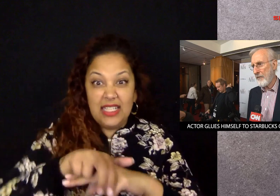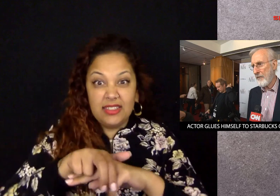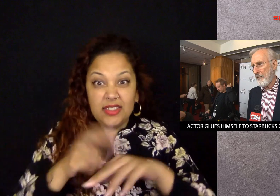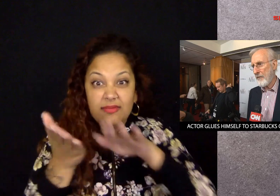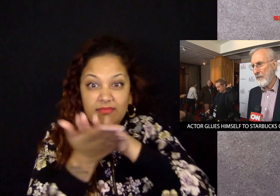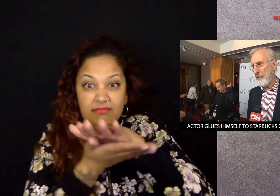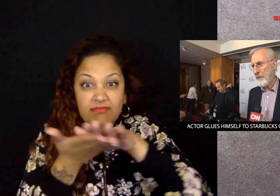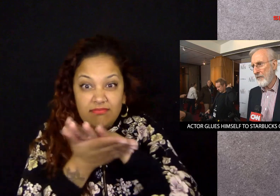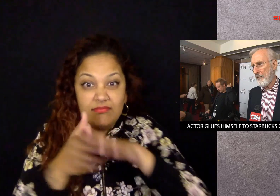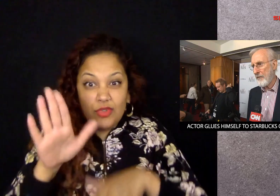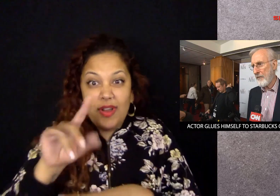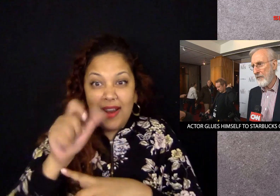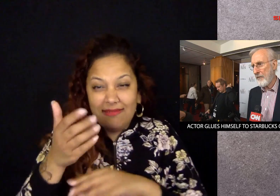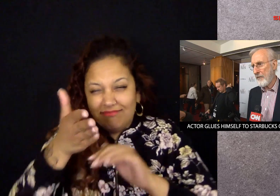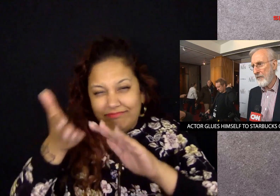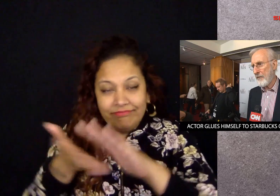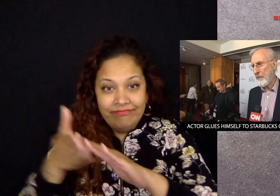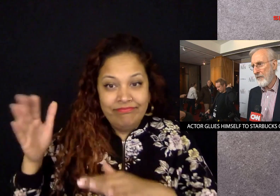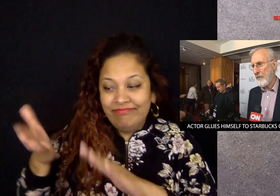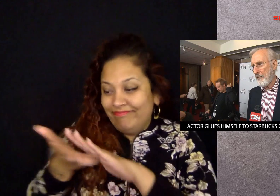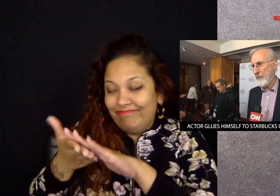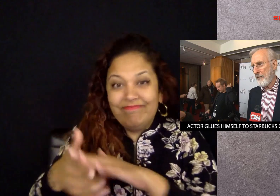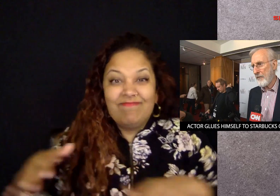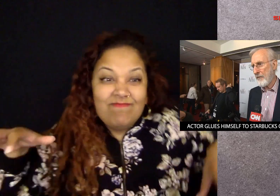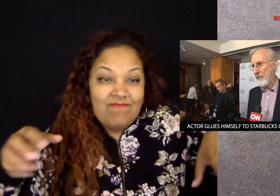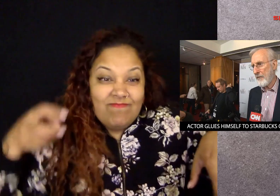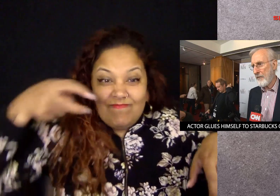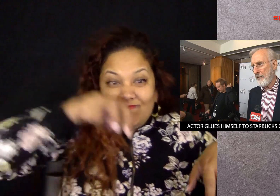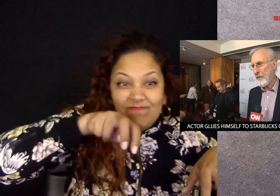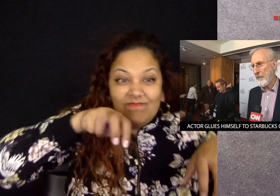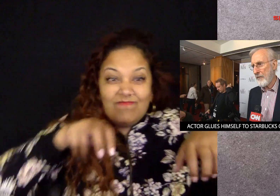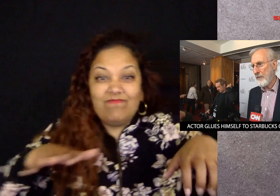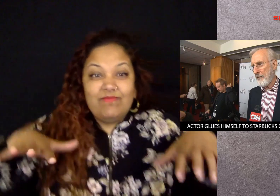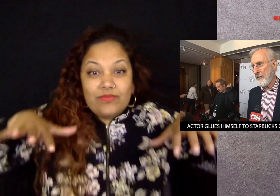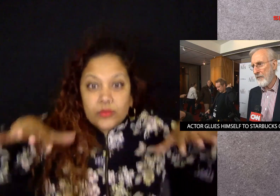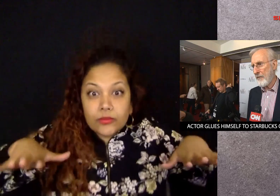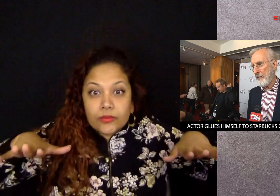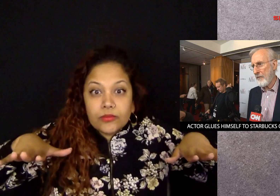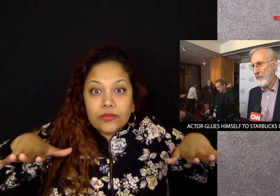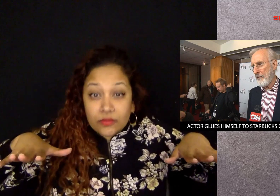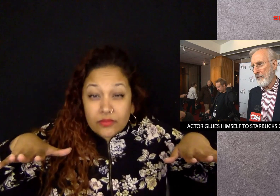Oscar-nominated actor James Cromwell super glued himself to the counter in a New York